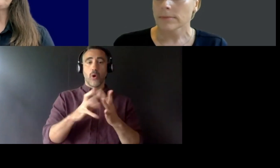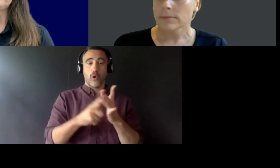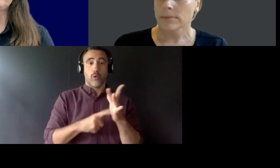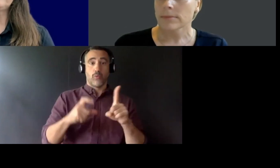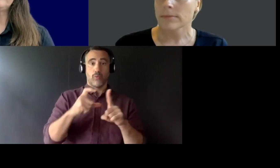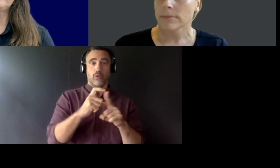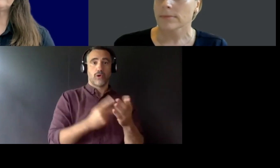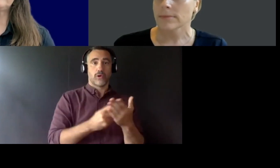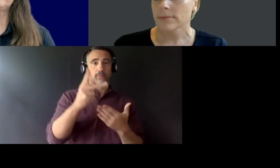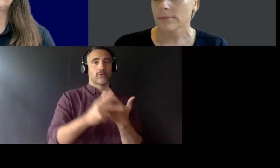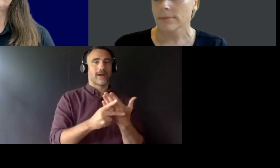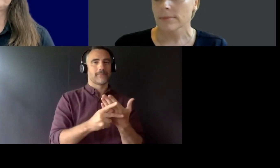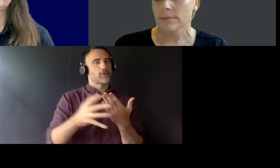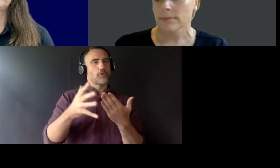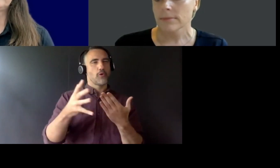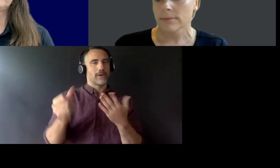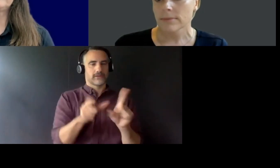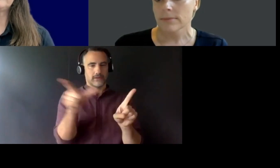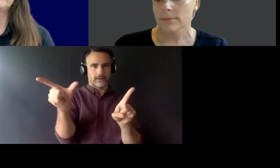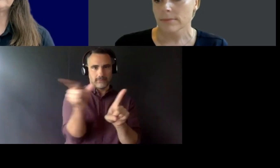Cool. Last chance to pose your question, please, people.